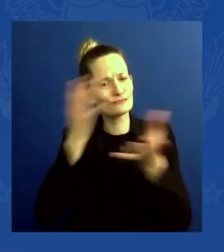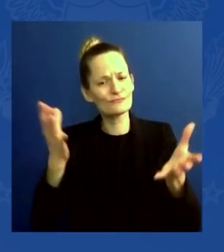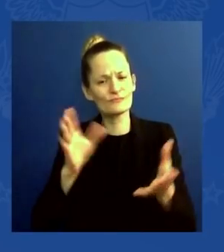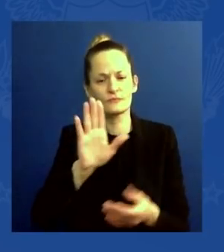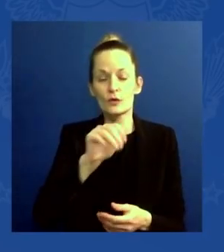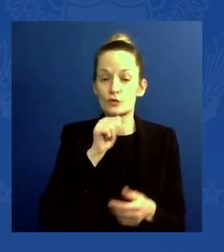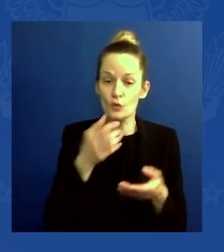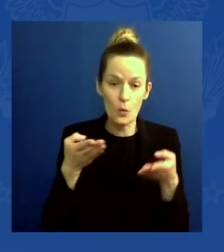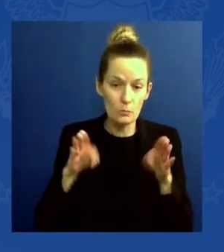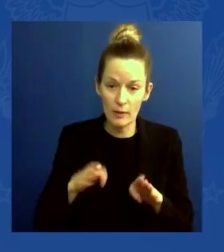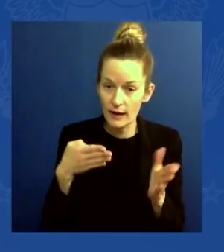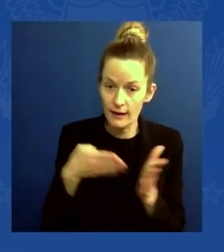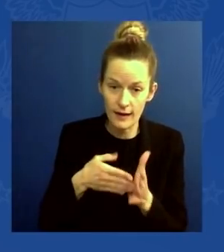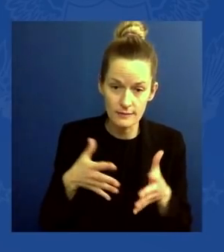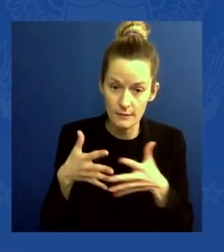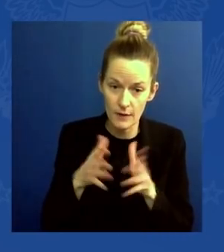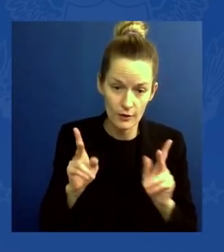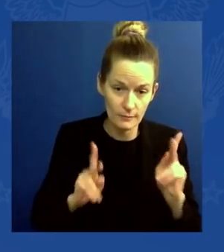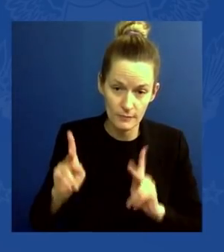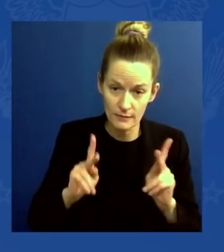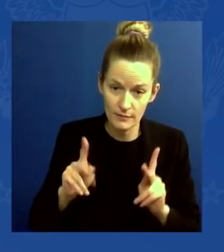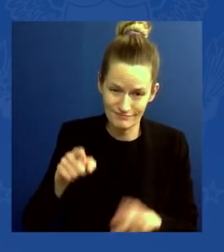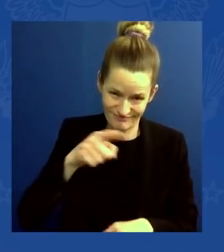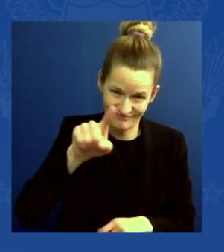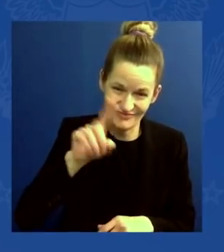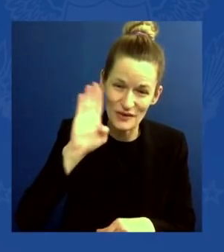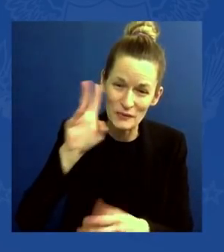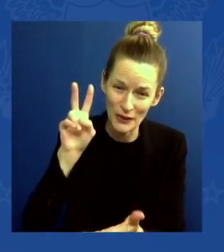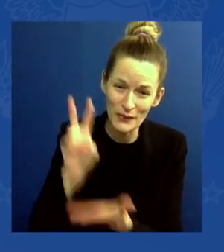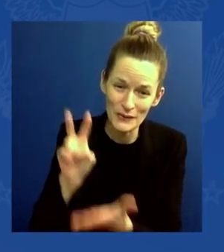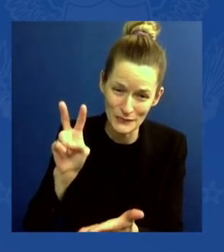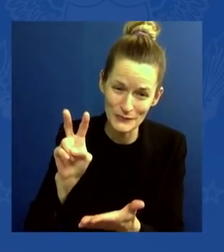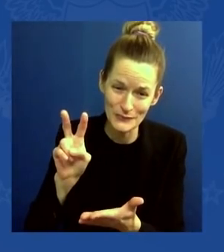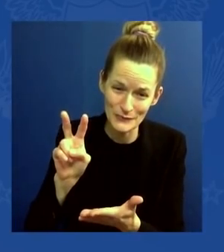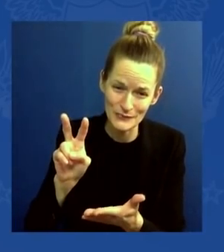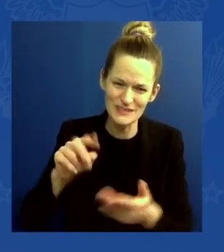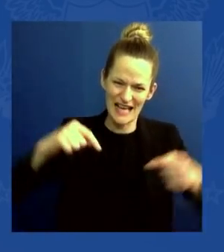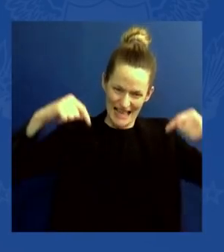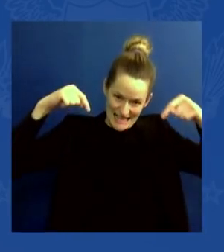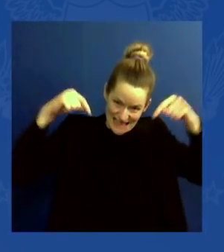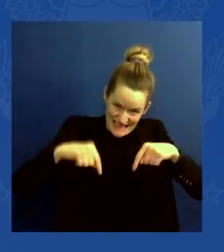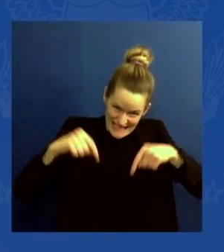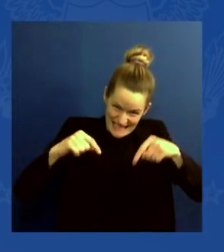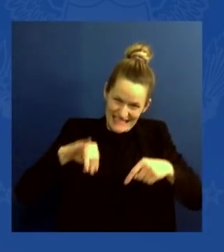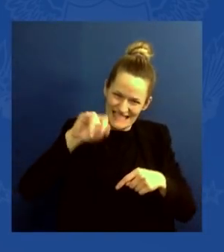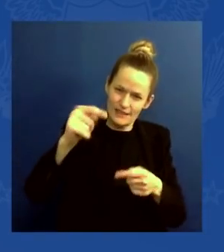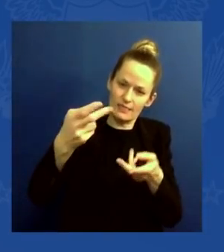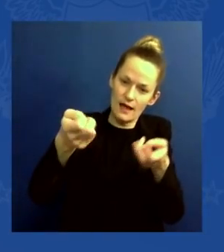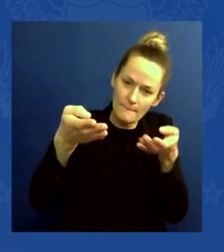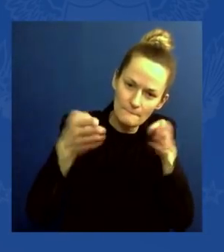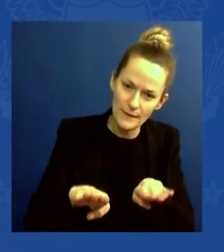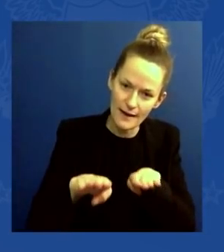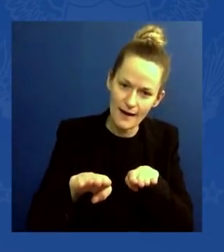Give them a shot. That's what these plans do. They bet on average Americans. They believe in America.